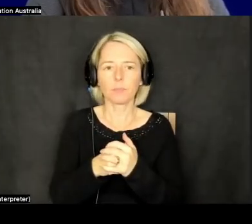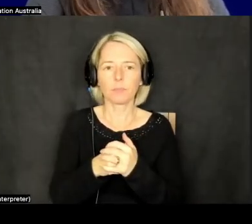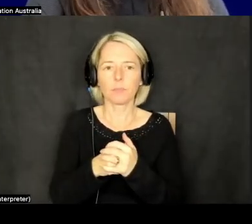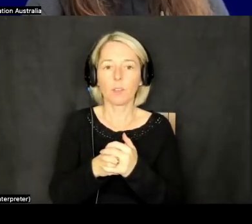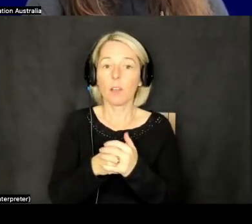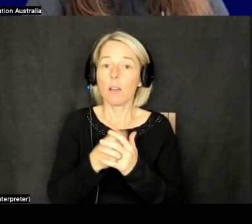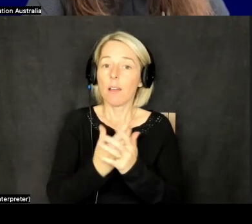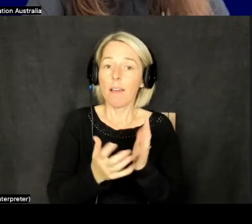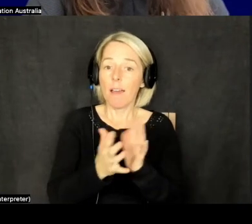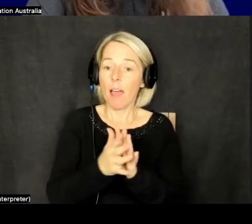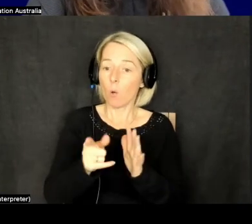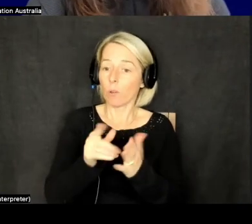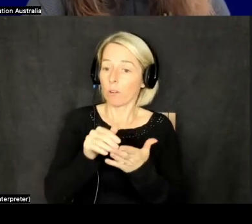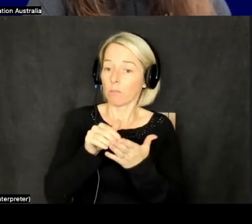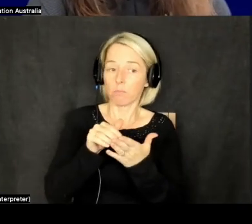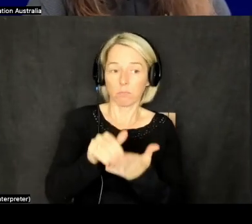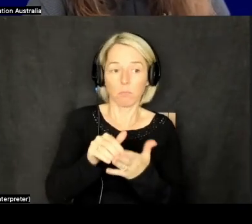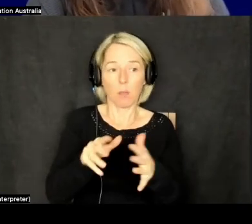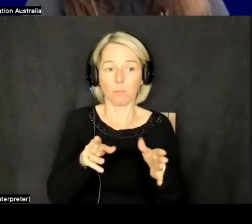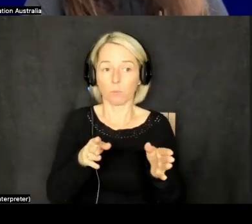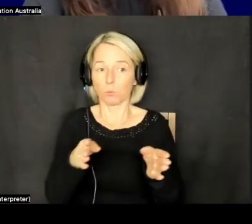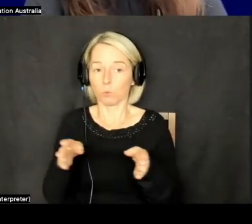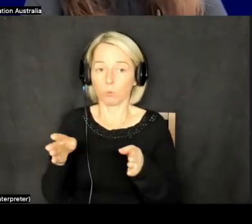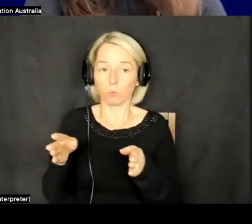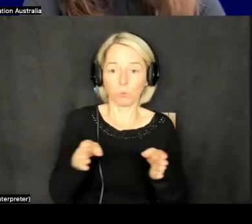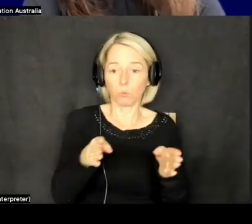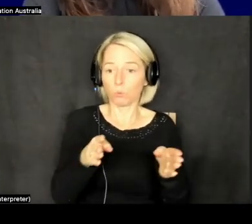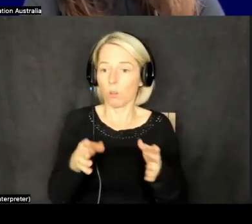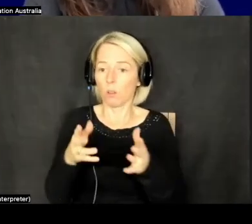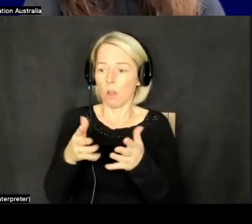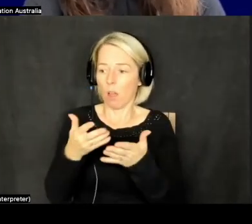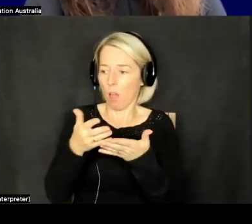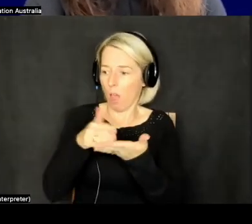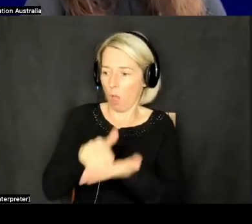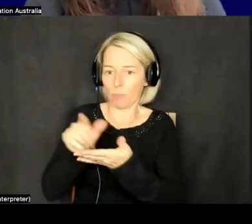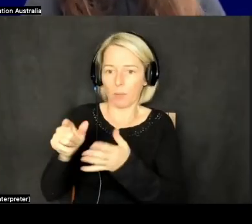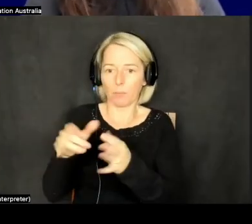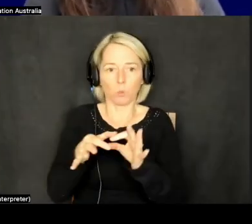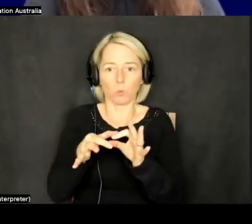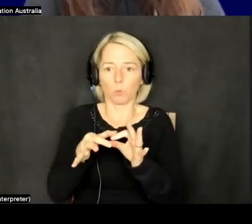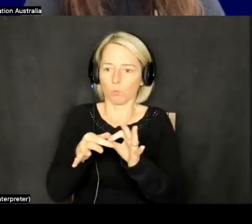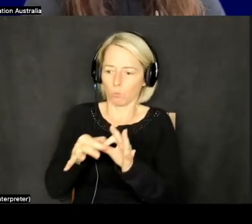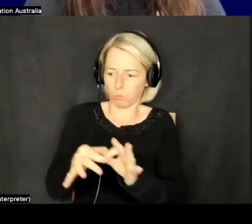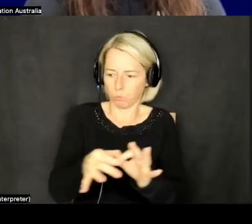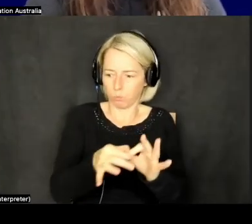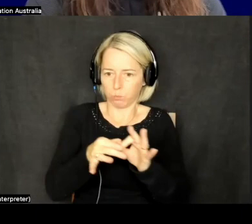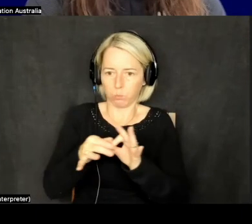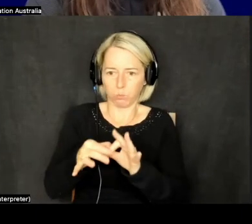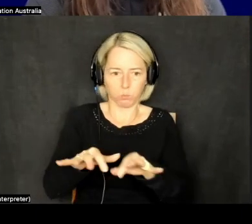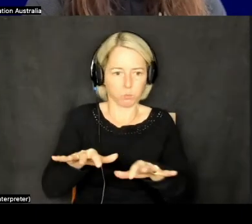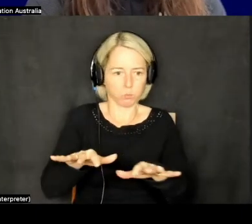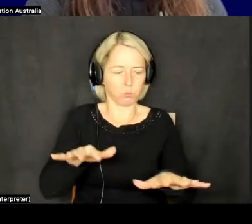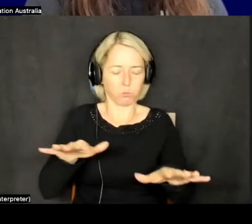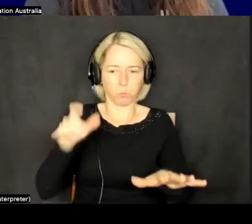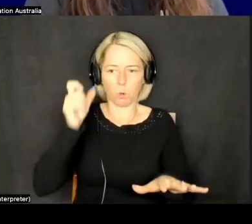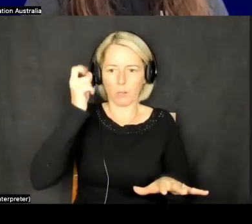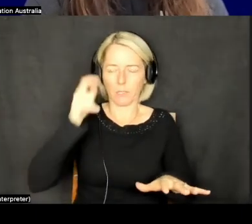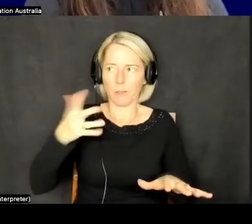and whether visual targets or auditory targets are motivating and accessible.